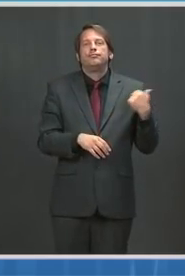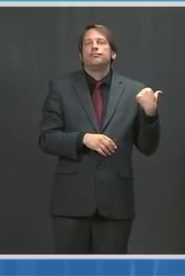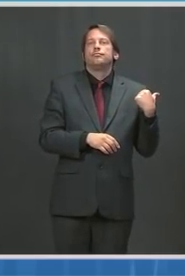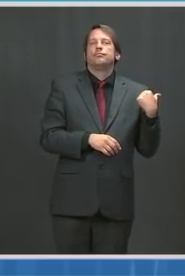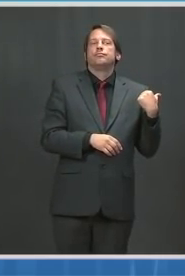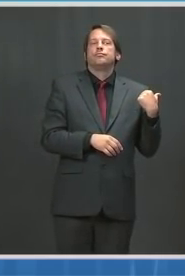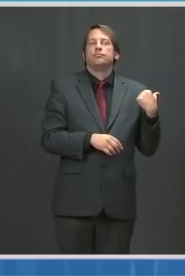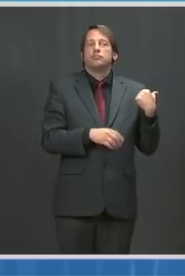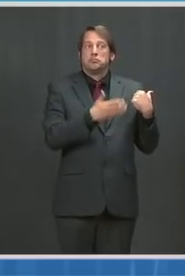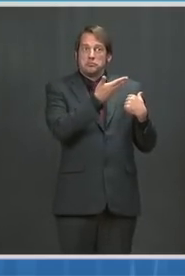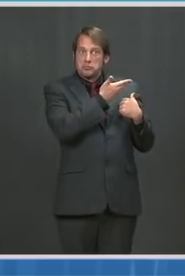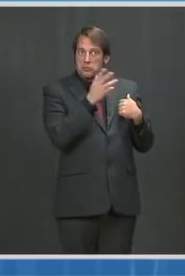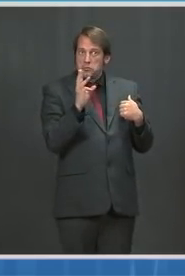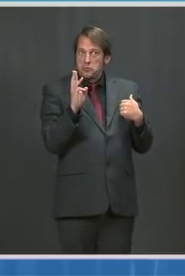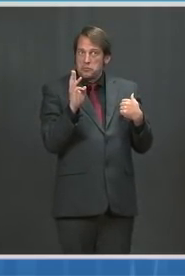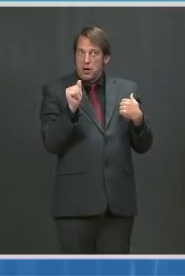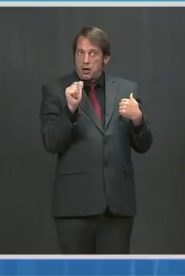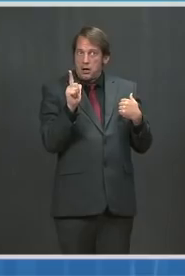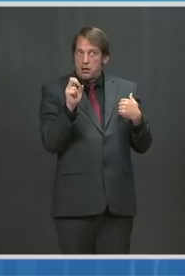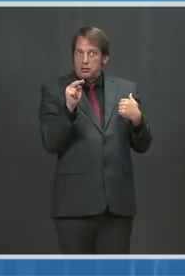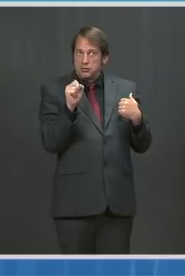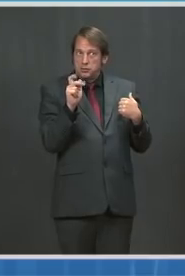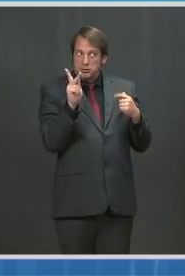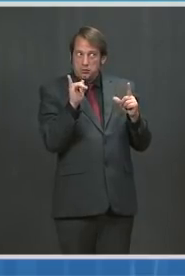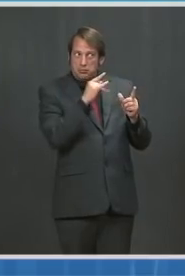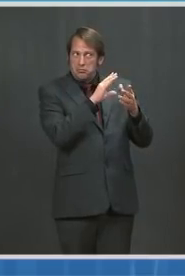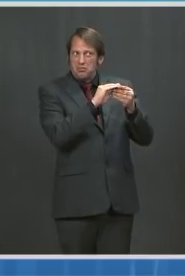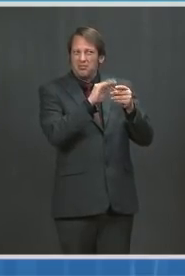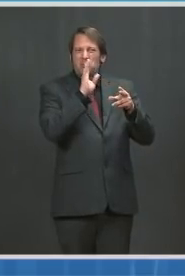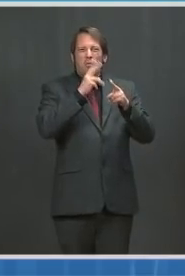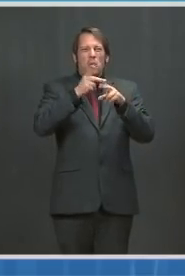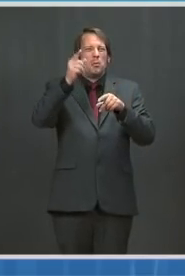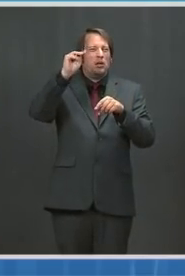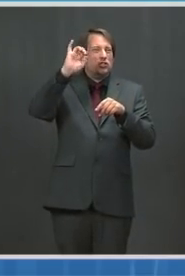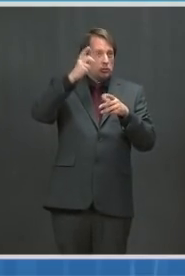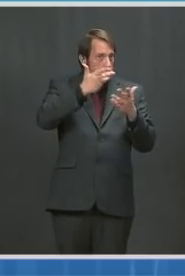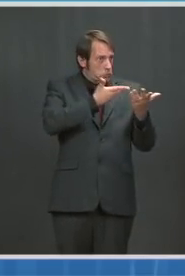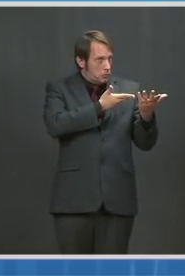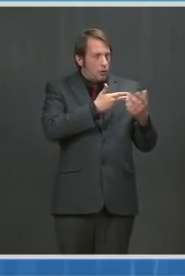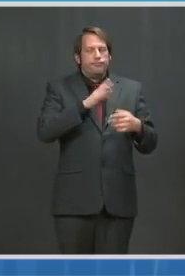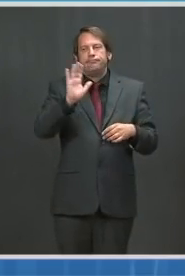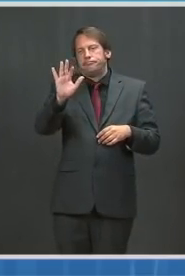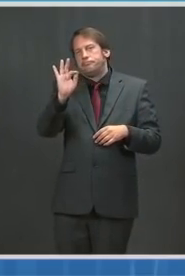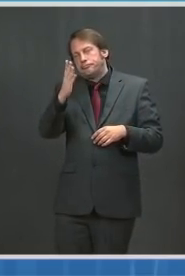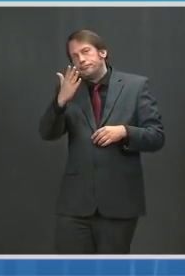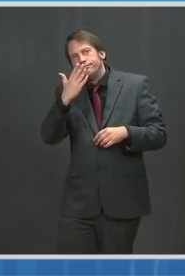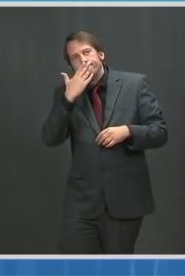maybe you can kick that off. Dr. Walensky: Yeah, thank you so much for that question. We are working closely with the state of Michigan